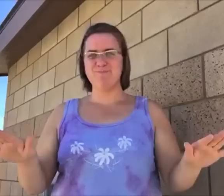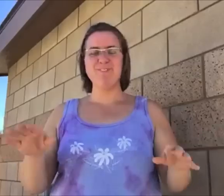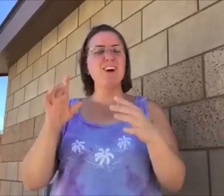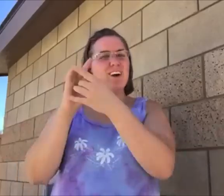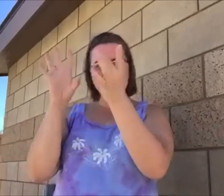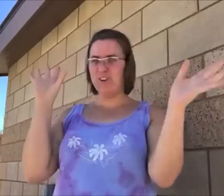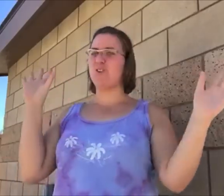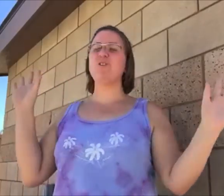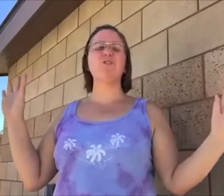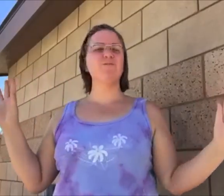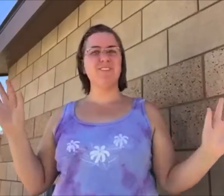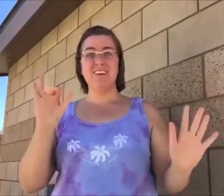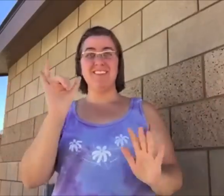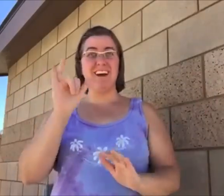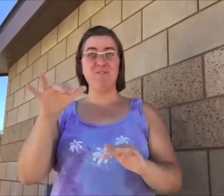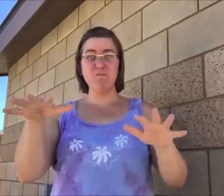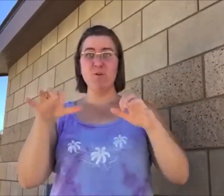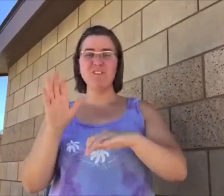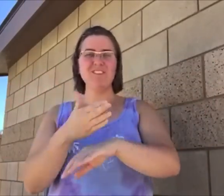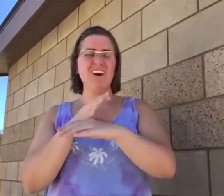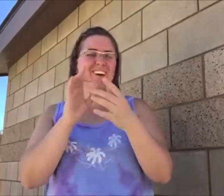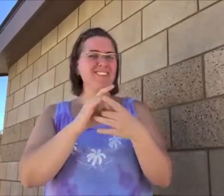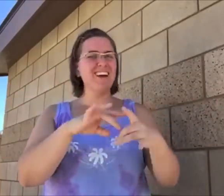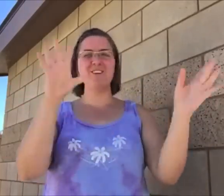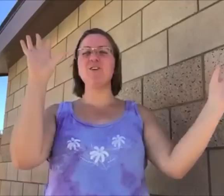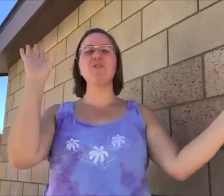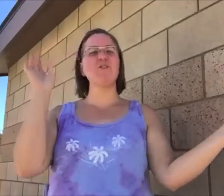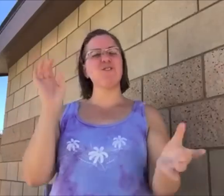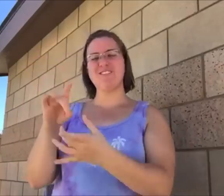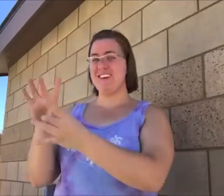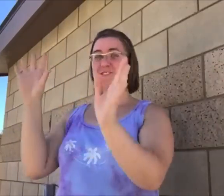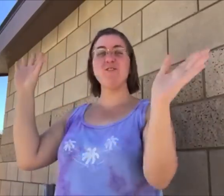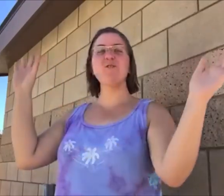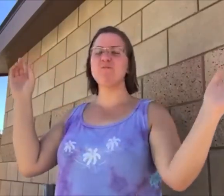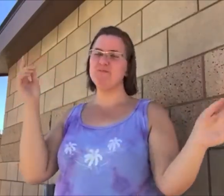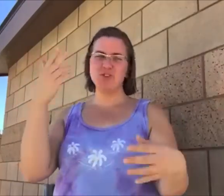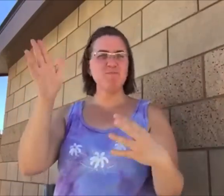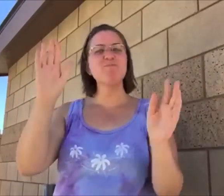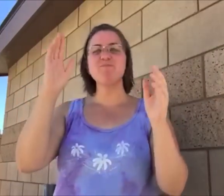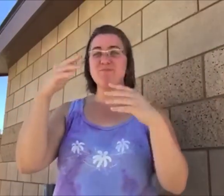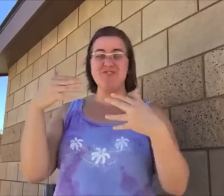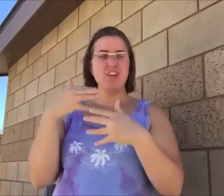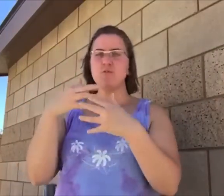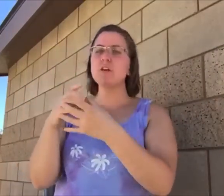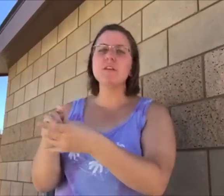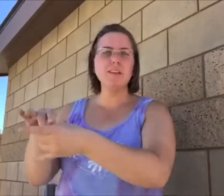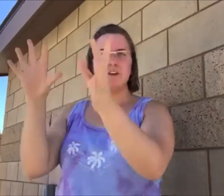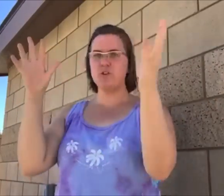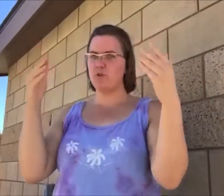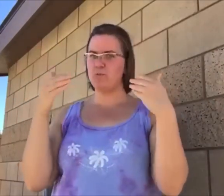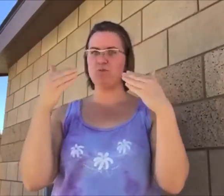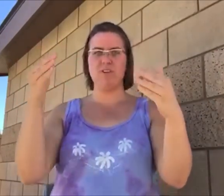Let it go! My advice is borrowed from the movie "Frozen": Let it go! Let it go! Let the fear go.